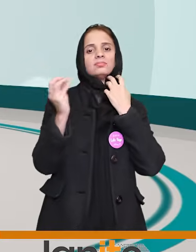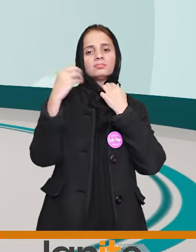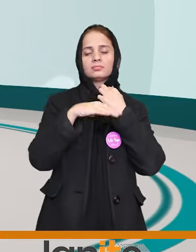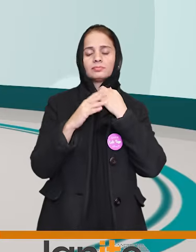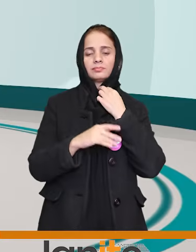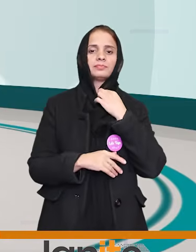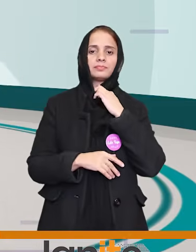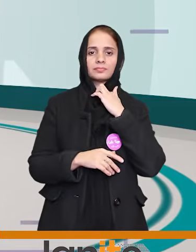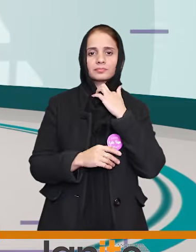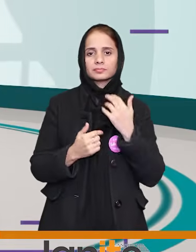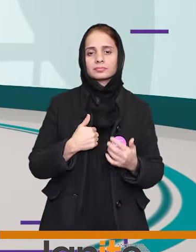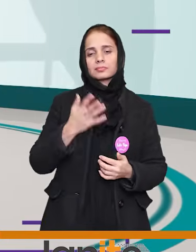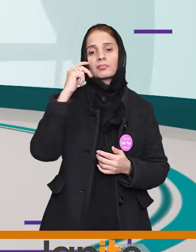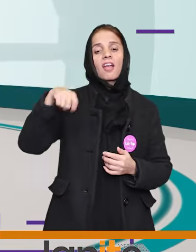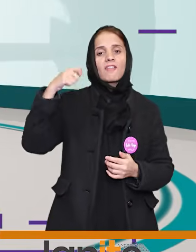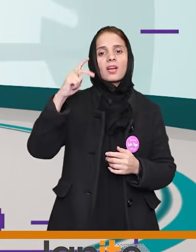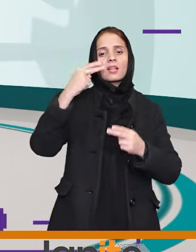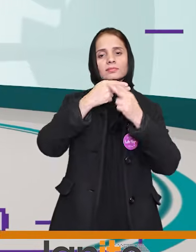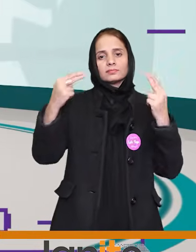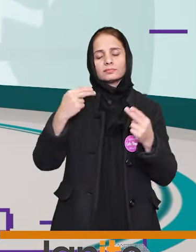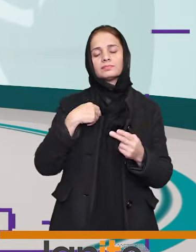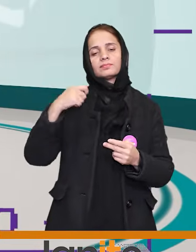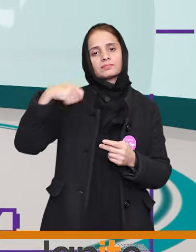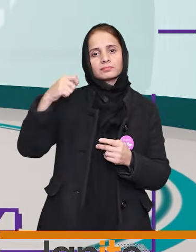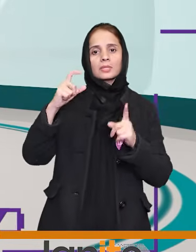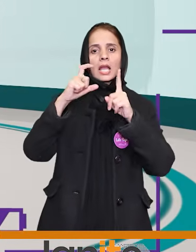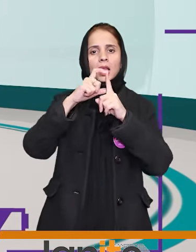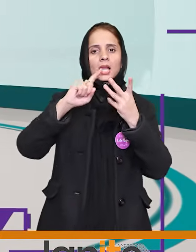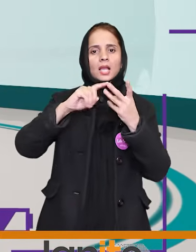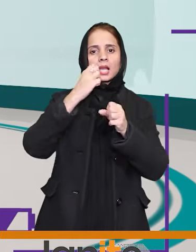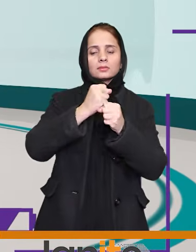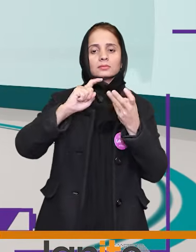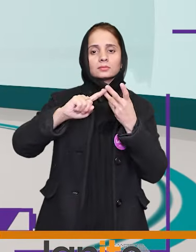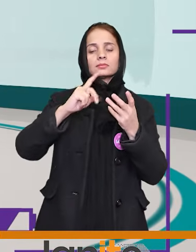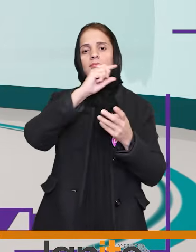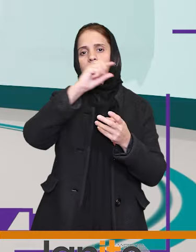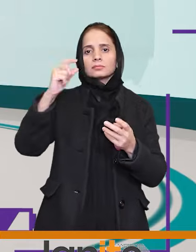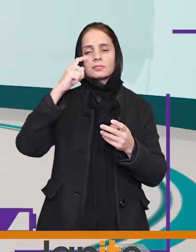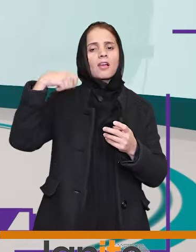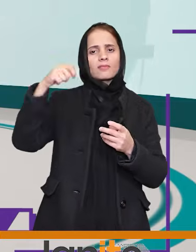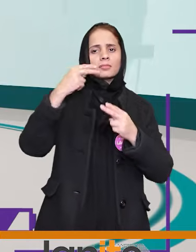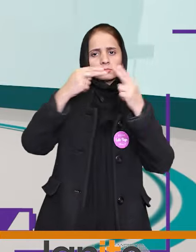For example, I am being recorded from the platform of DigiSkills, you will find many more videos